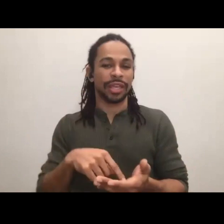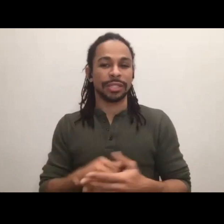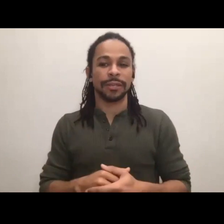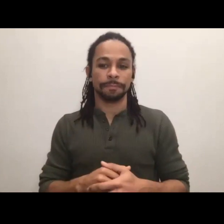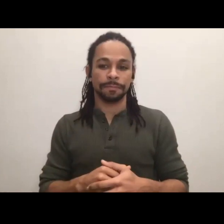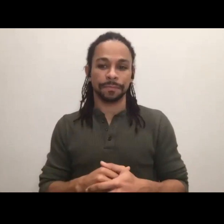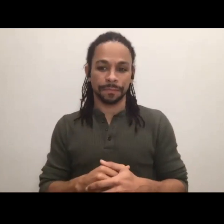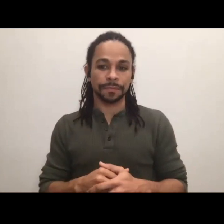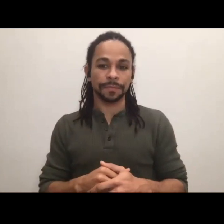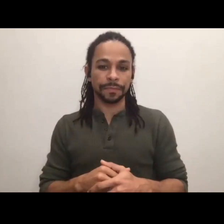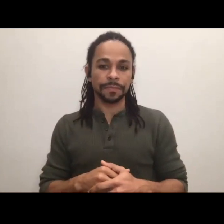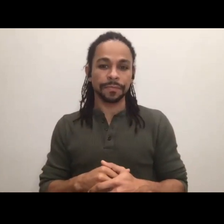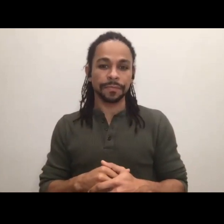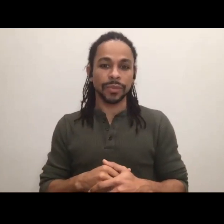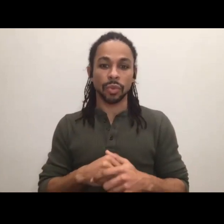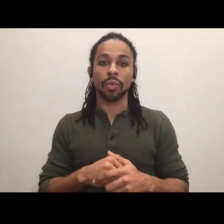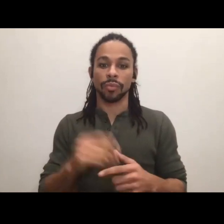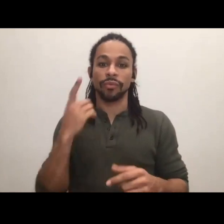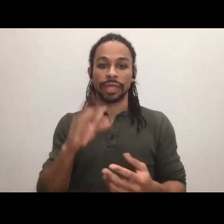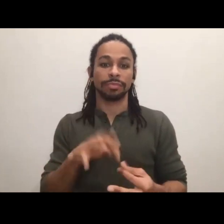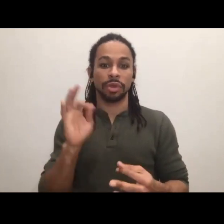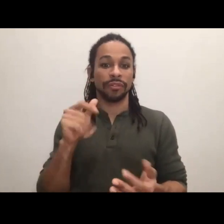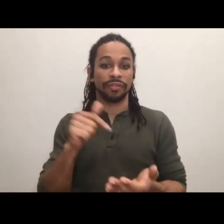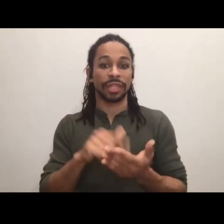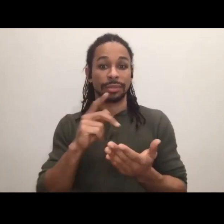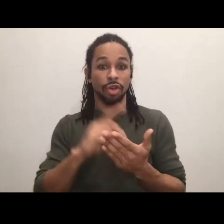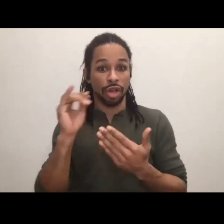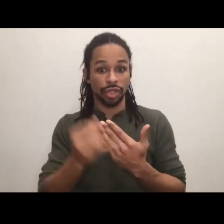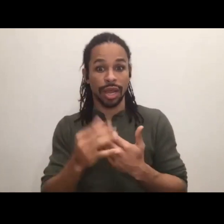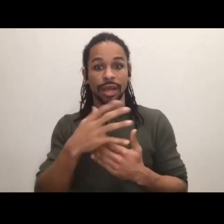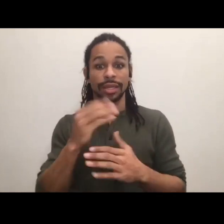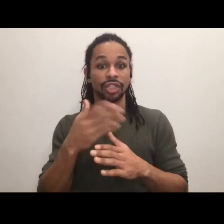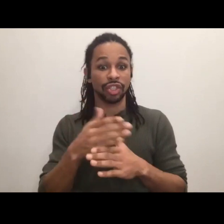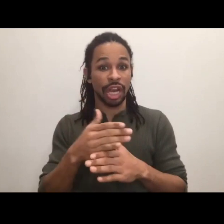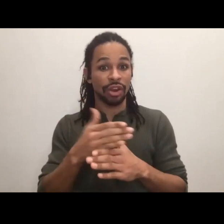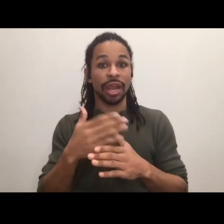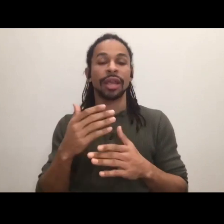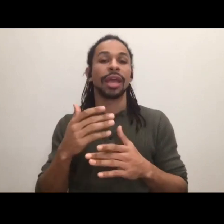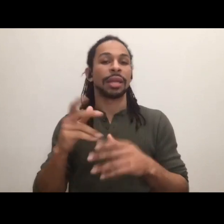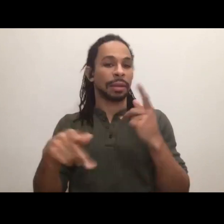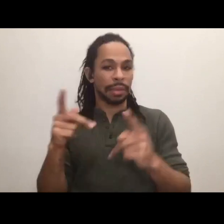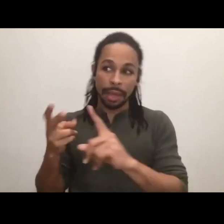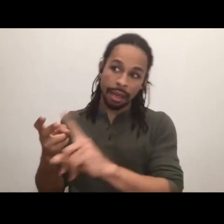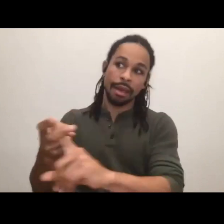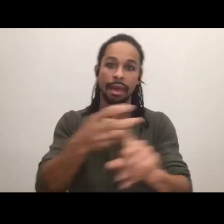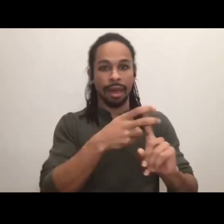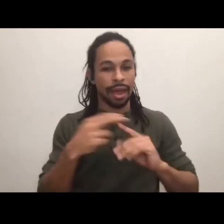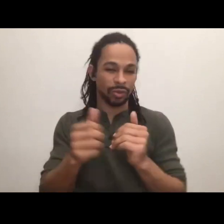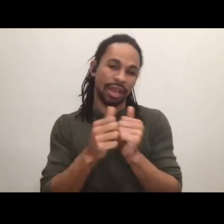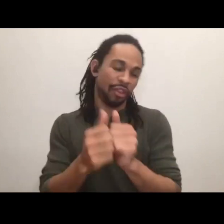know if somebody brought it up earlier before I showed up or if somebody did follow my recommendation